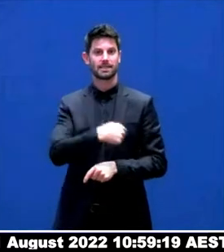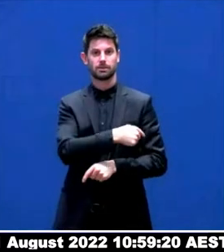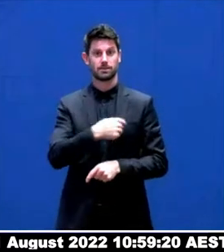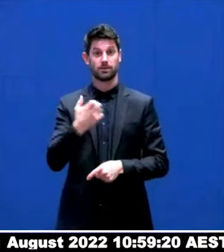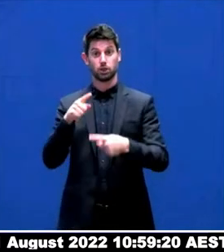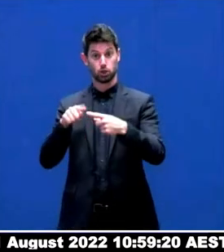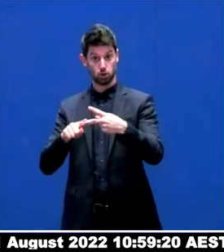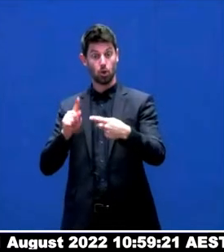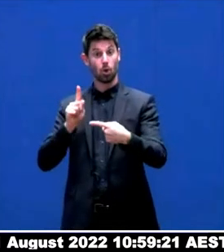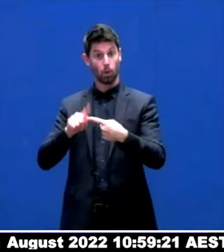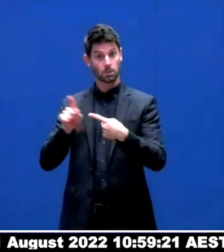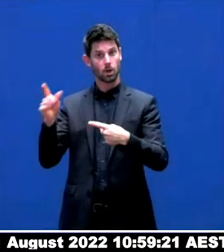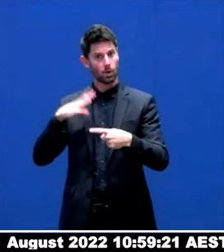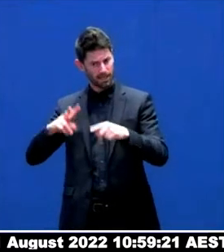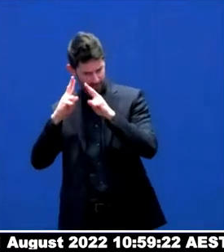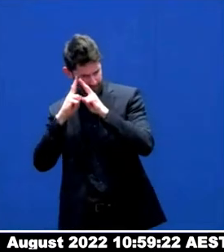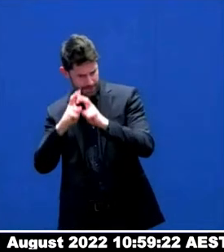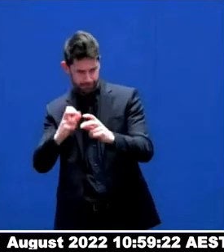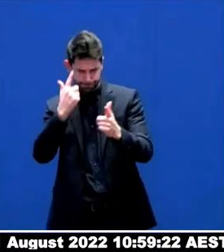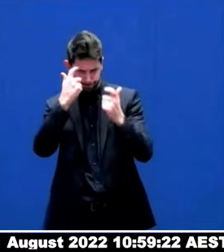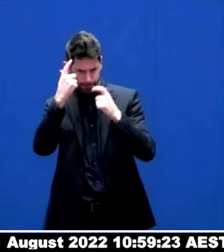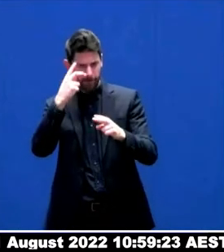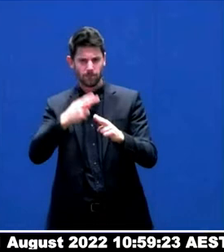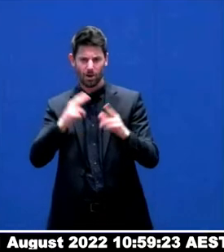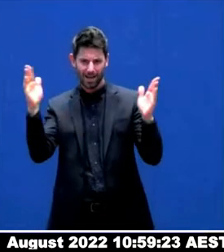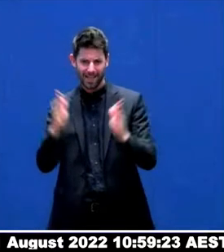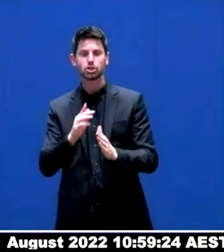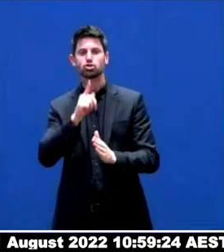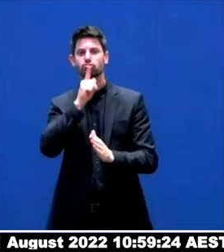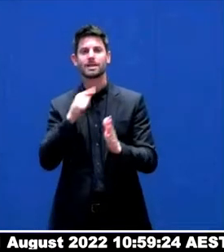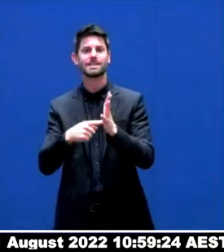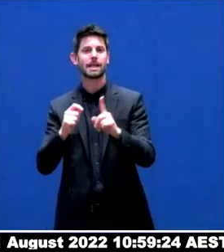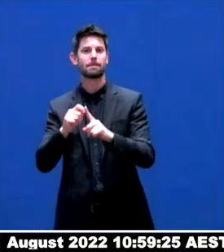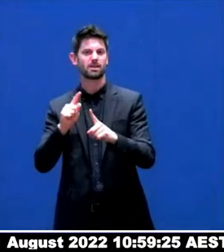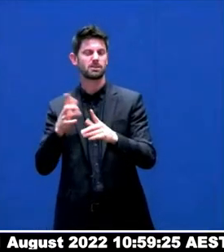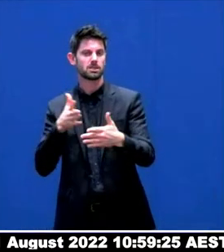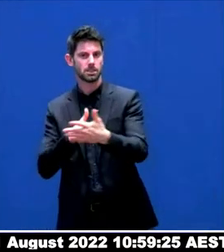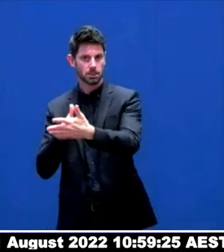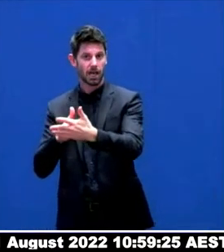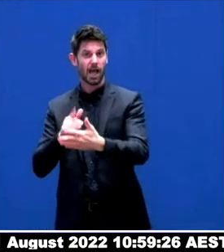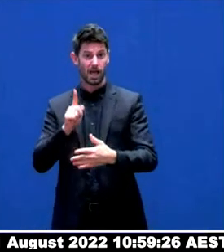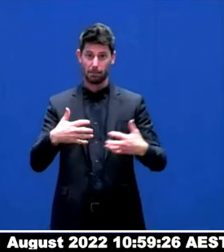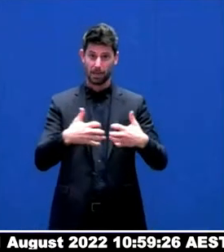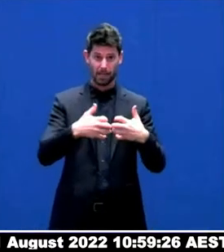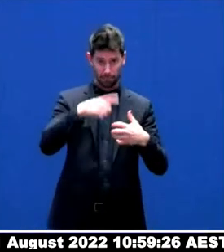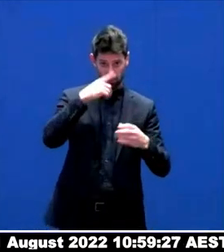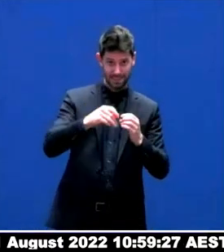One is to investigate solutions to excessive red tape and the mounting queues stopping people with disability accessing appropriate housing.